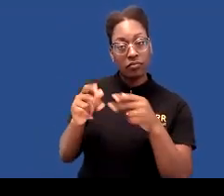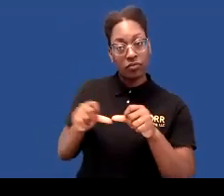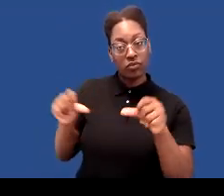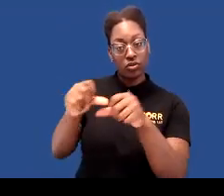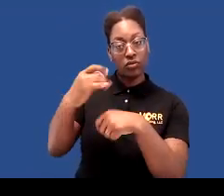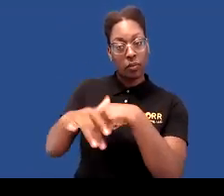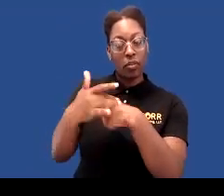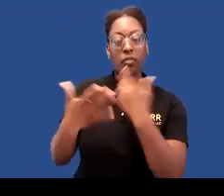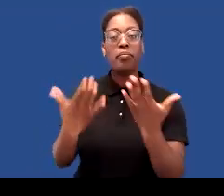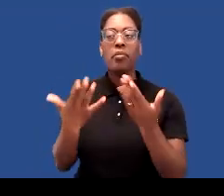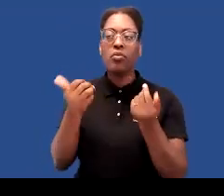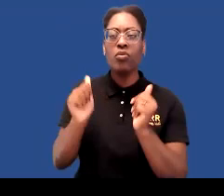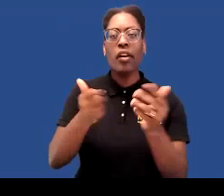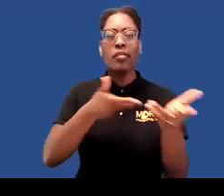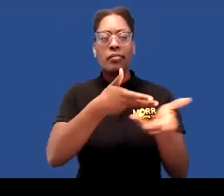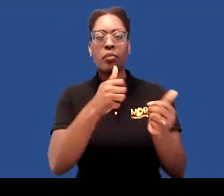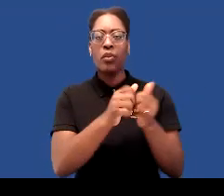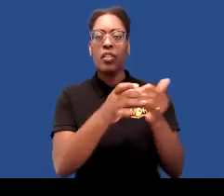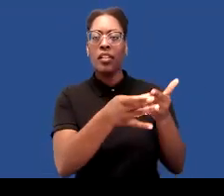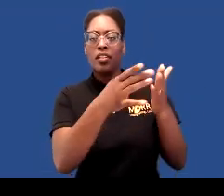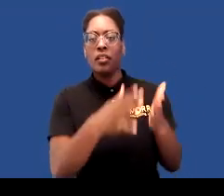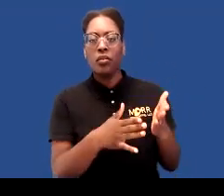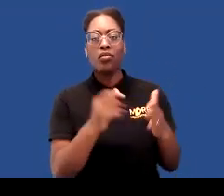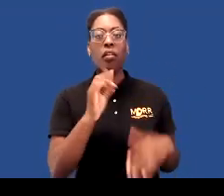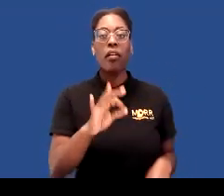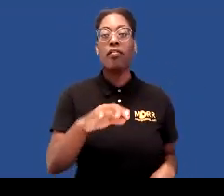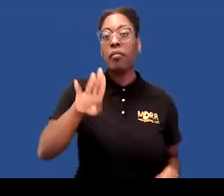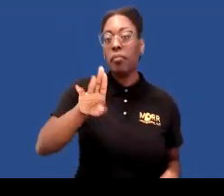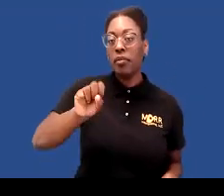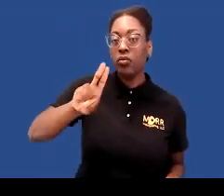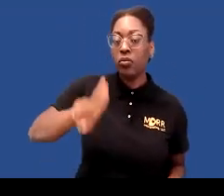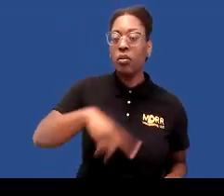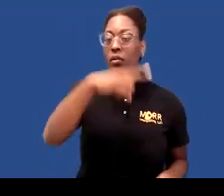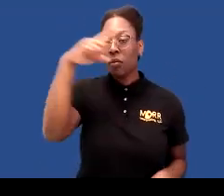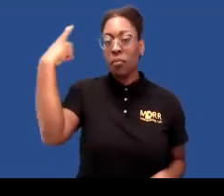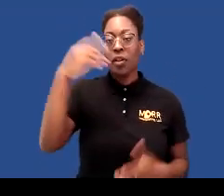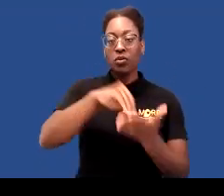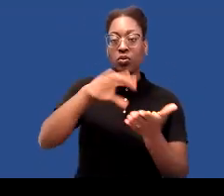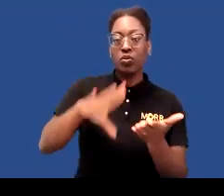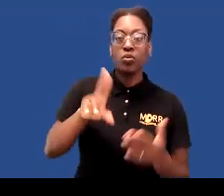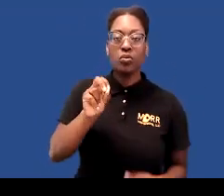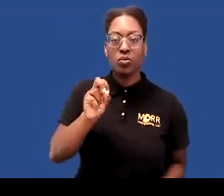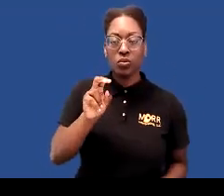leaders of Black student unions or Hispanic students associations or whatever they're called at your institution